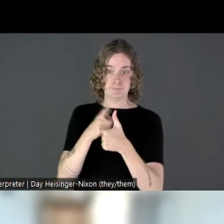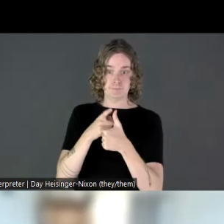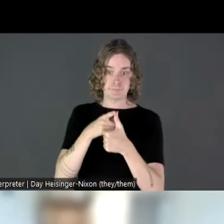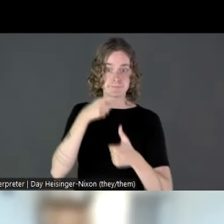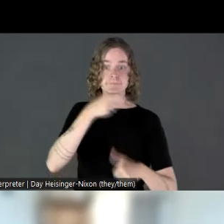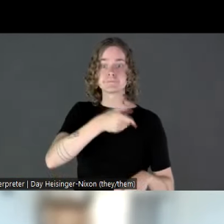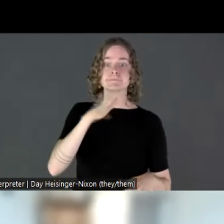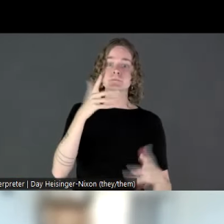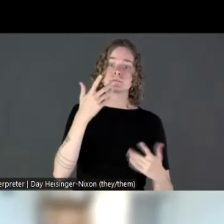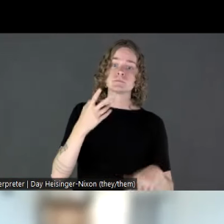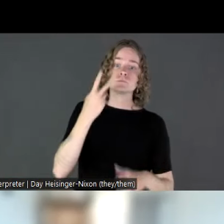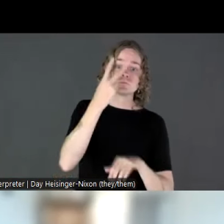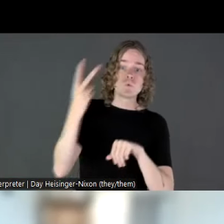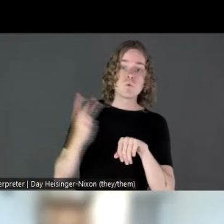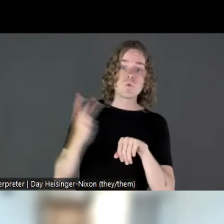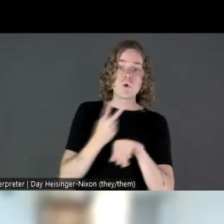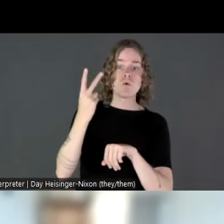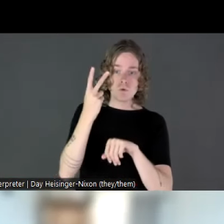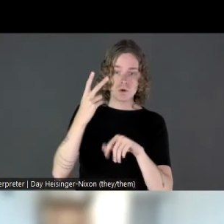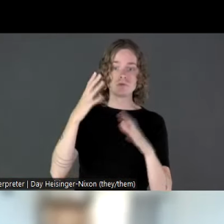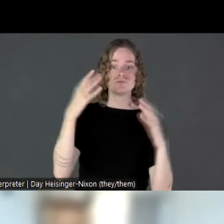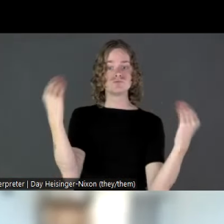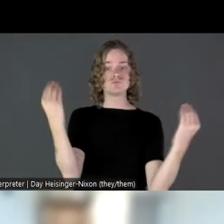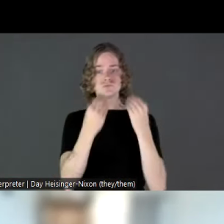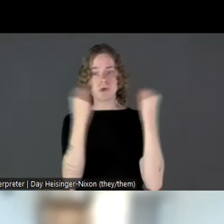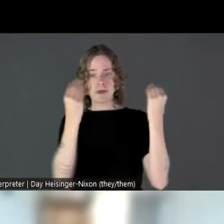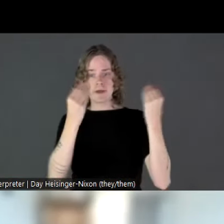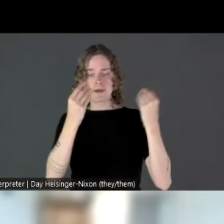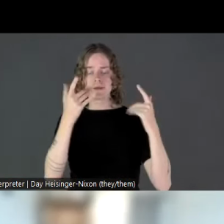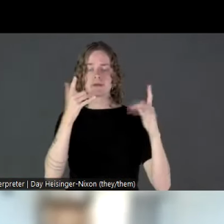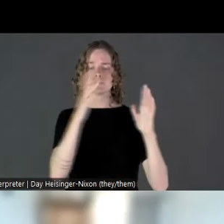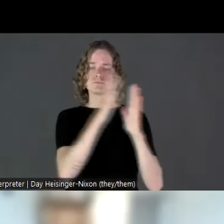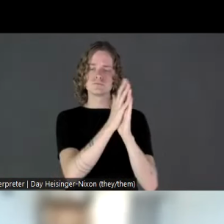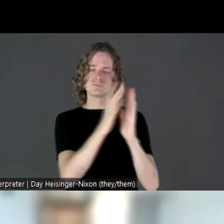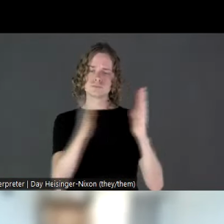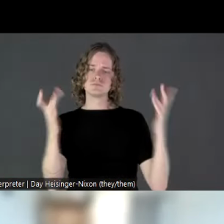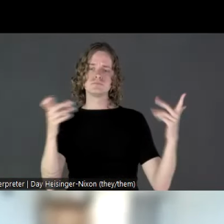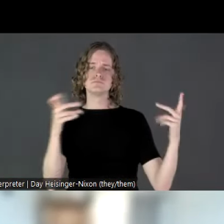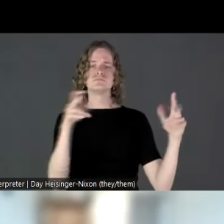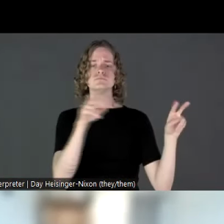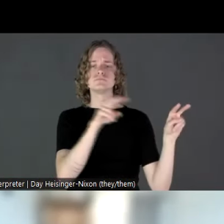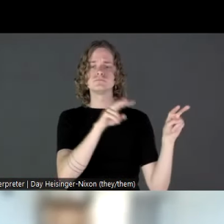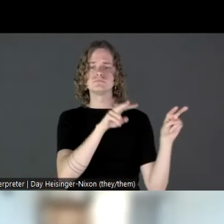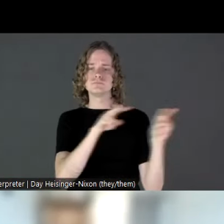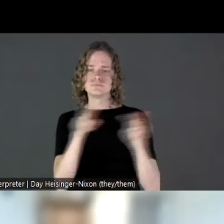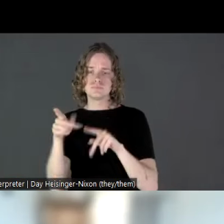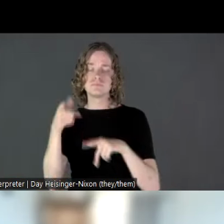by a facilitator and includes PowerPoint and resources including facilitator guide.